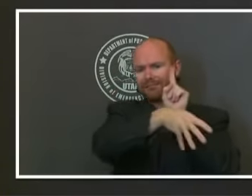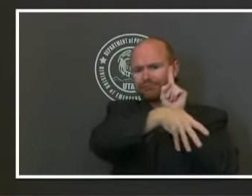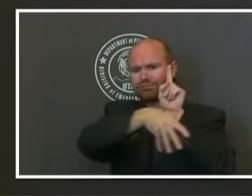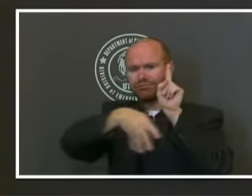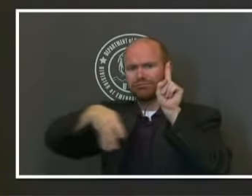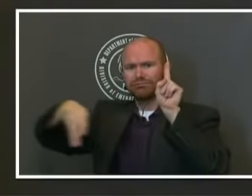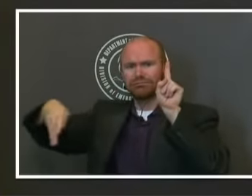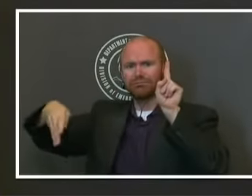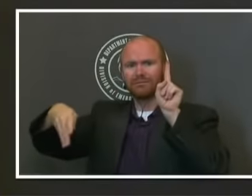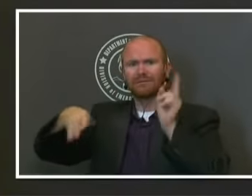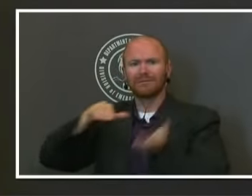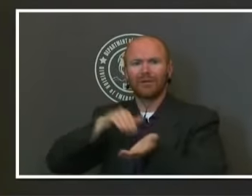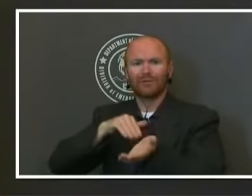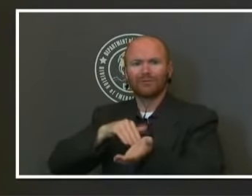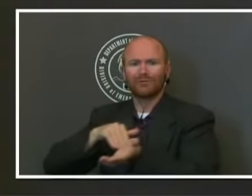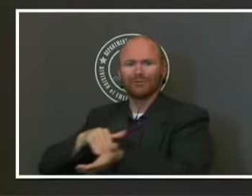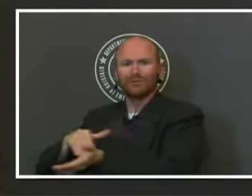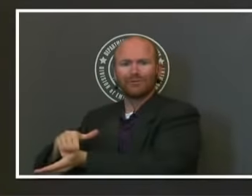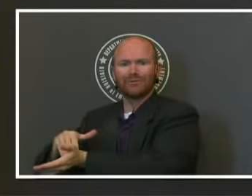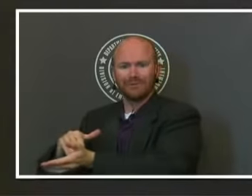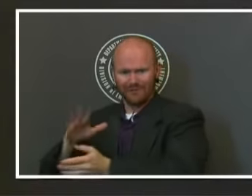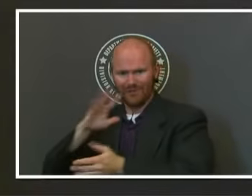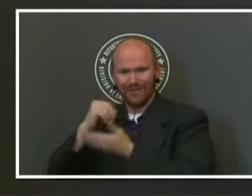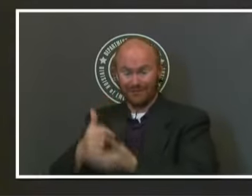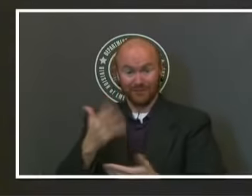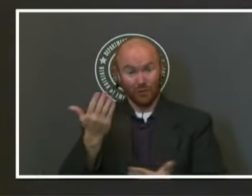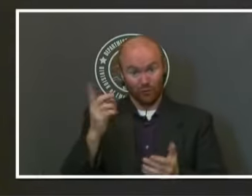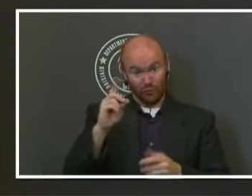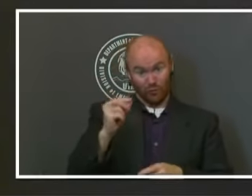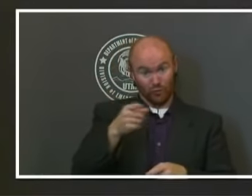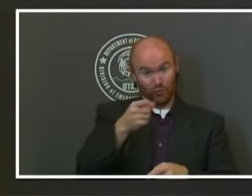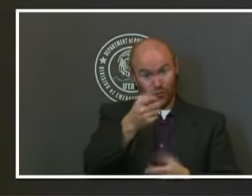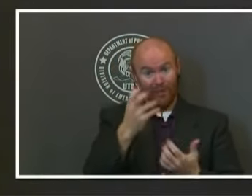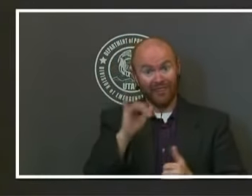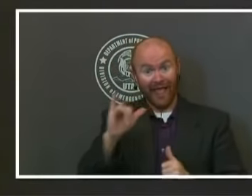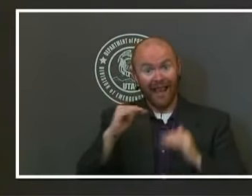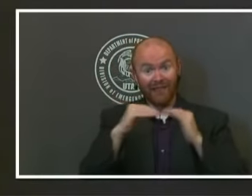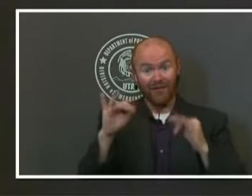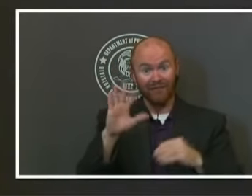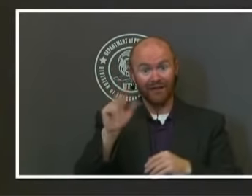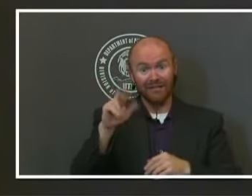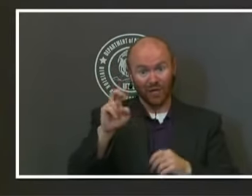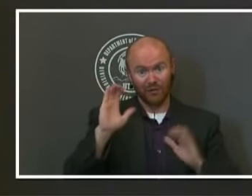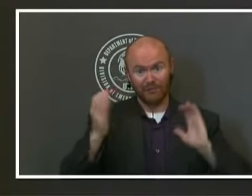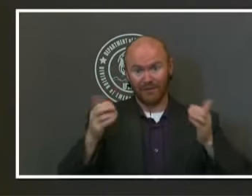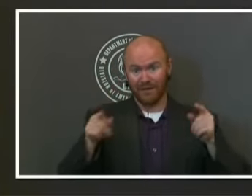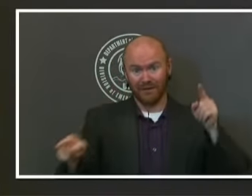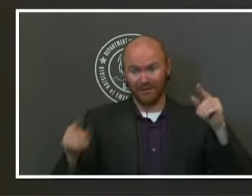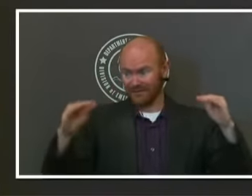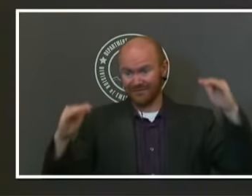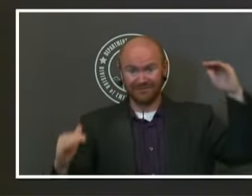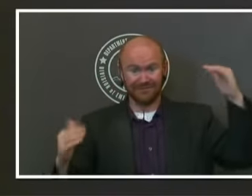that across the state and so we really do not ever want to get